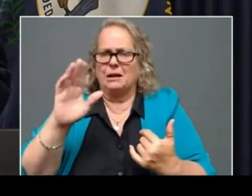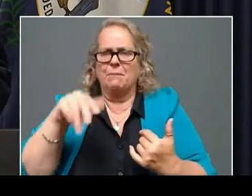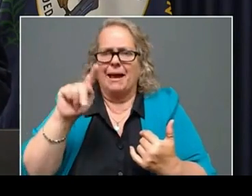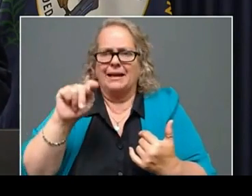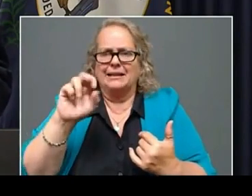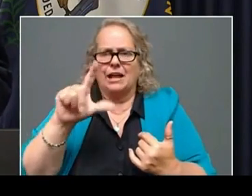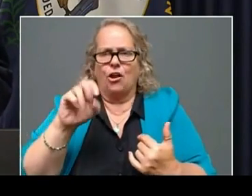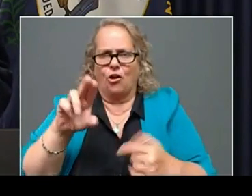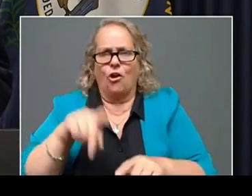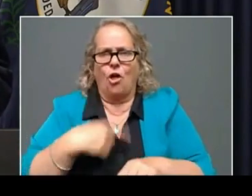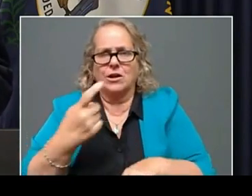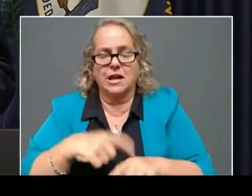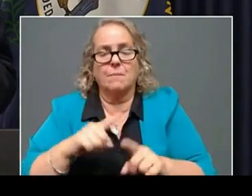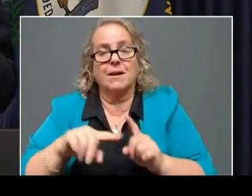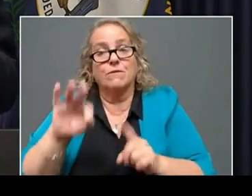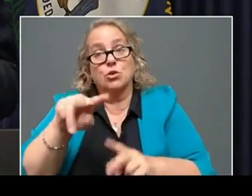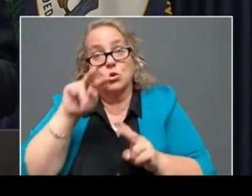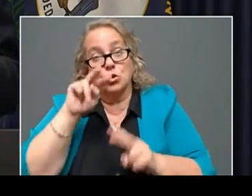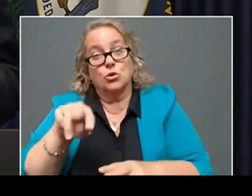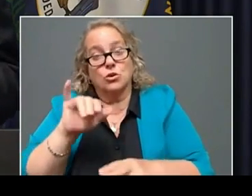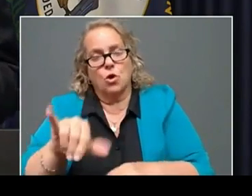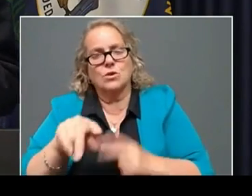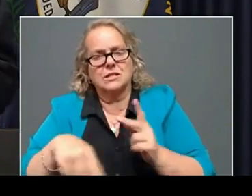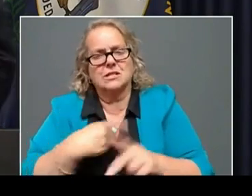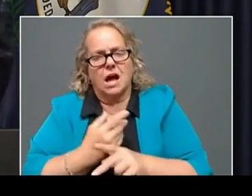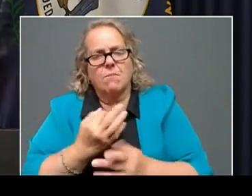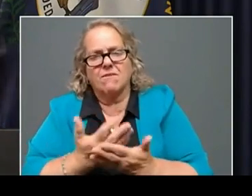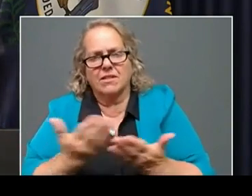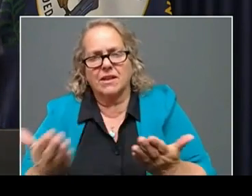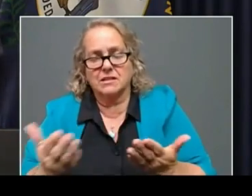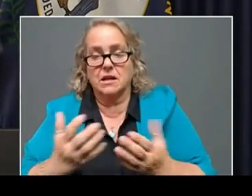those types of things, but I will say a lot of Kentucky and in these jobs are